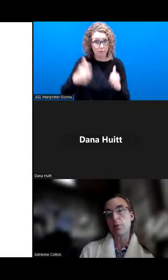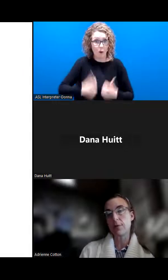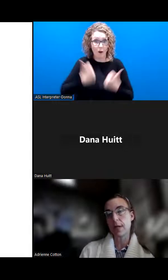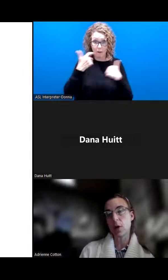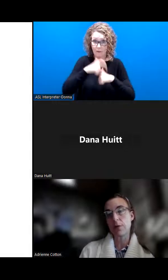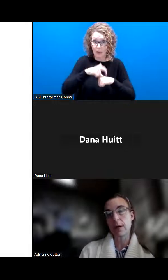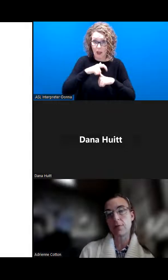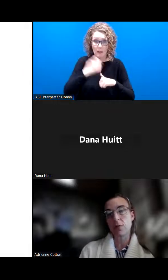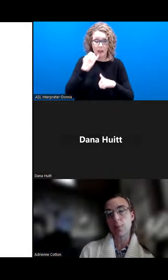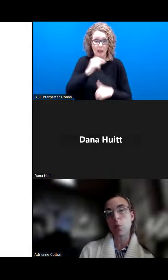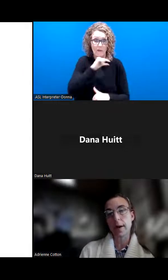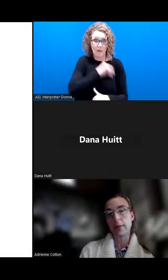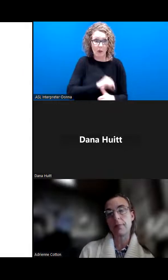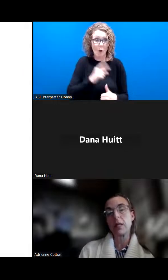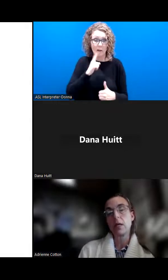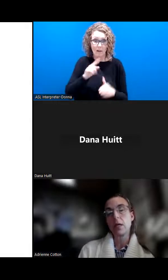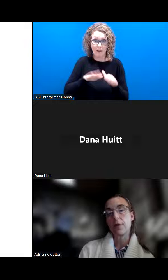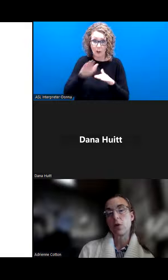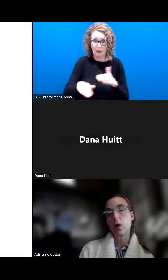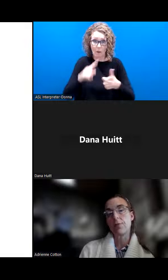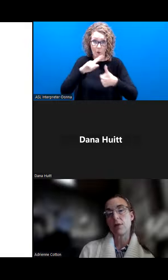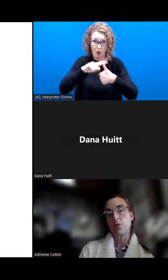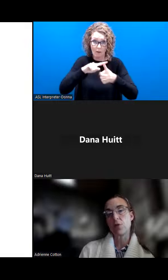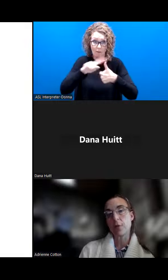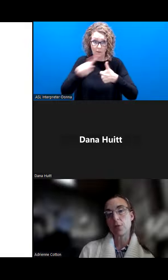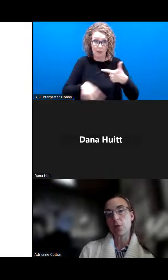? Caregivers. Caregivers being that front